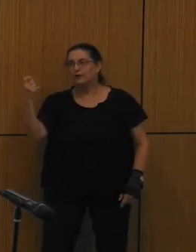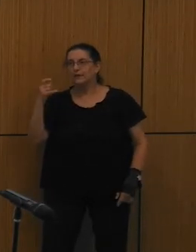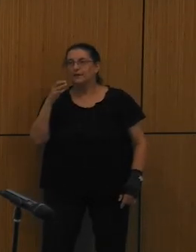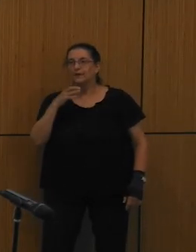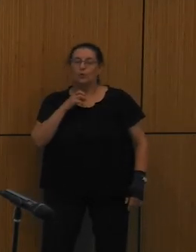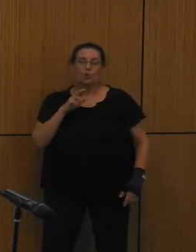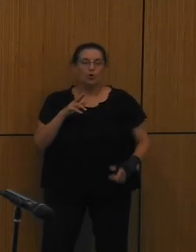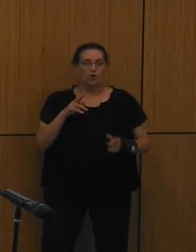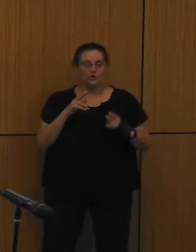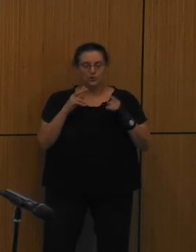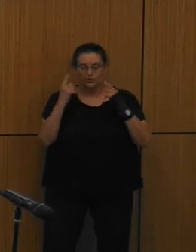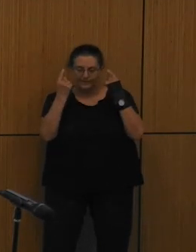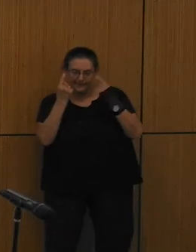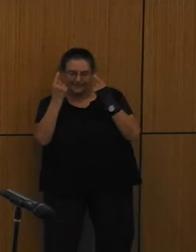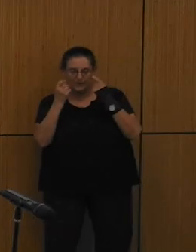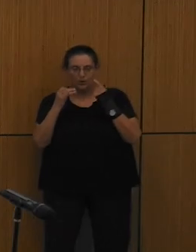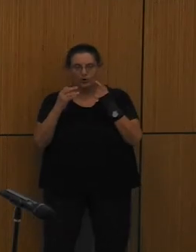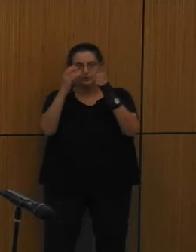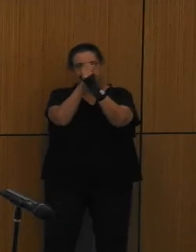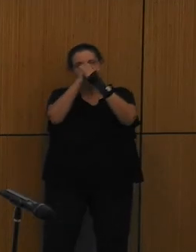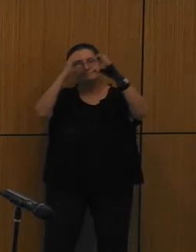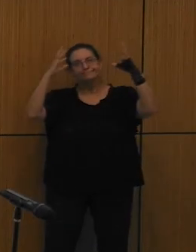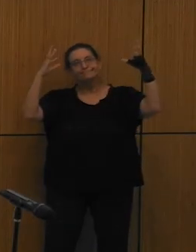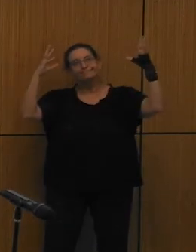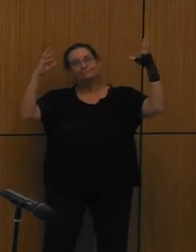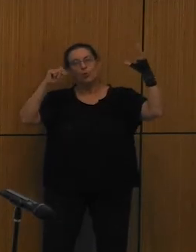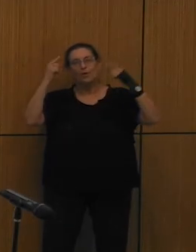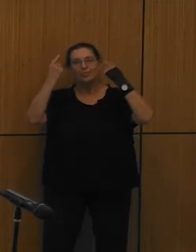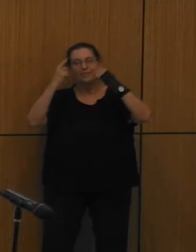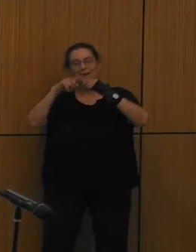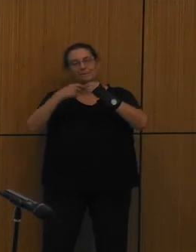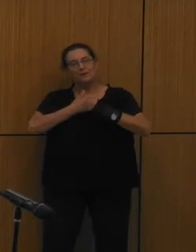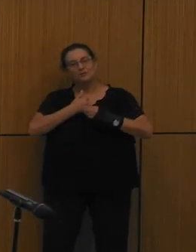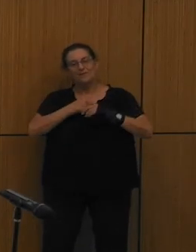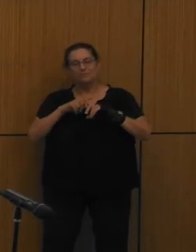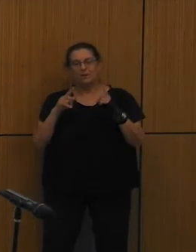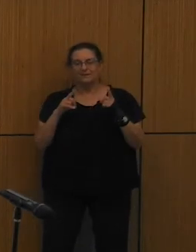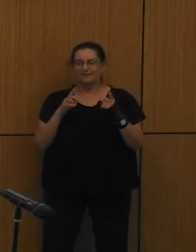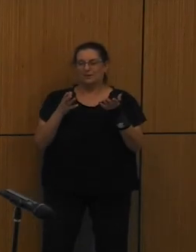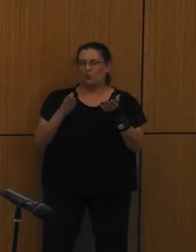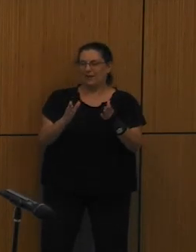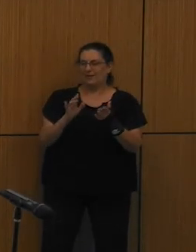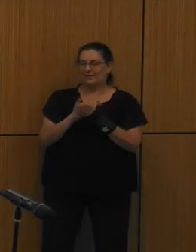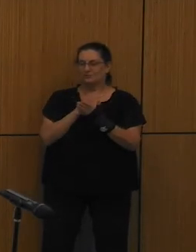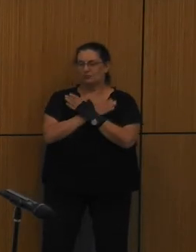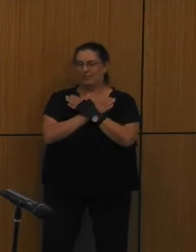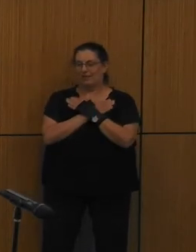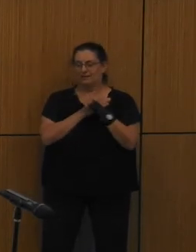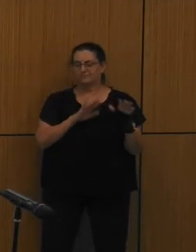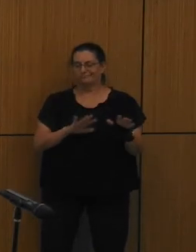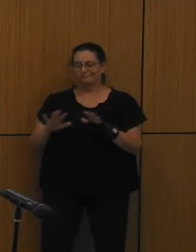when you're daydreaming, sort of sort of thinking about the self, but in a kind of like, just like relaxed, mind wandering sort of way.